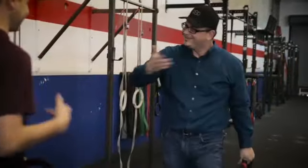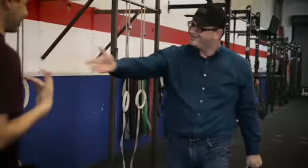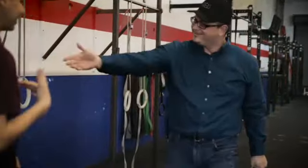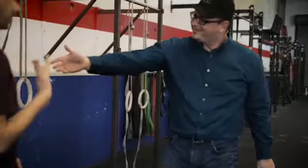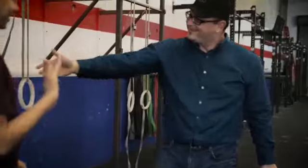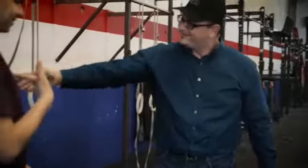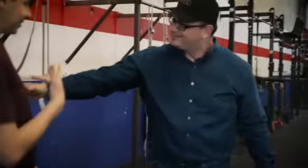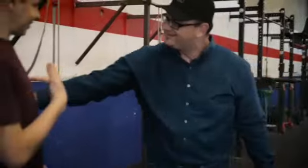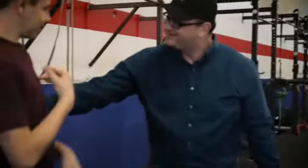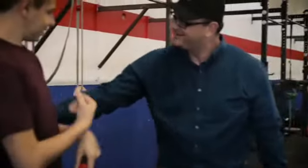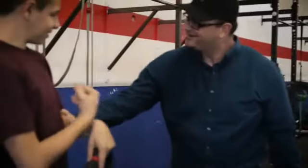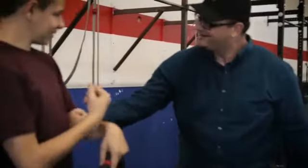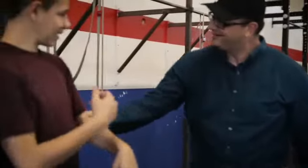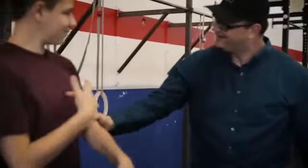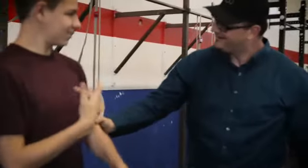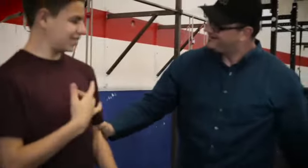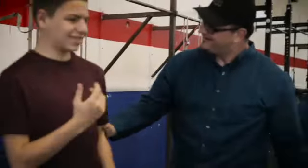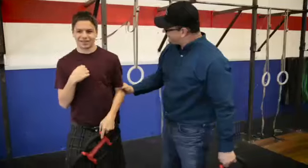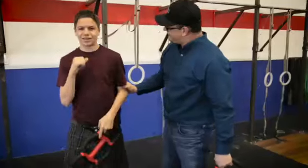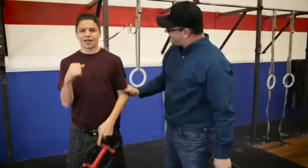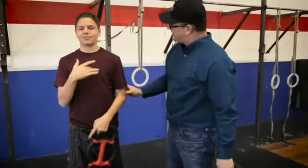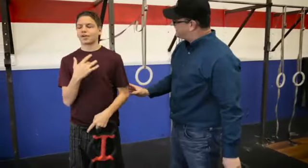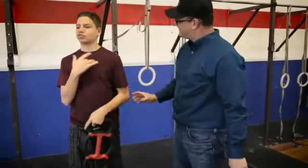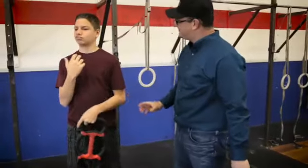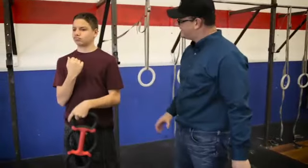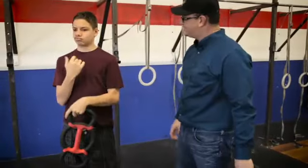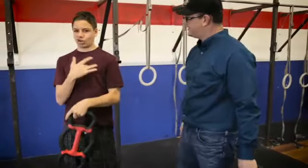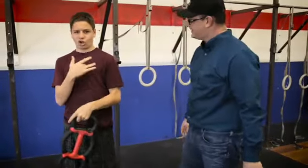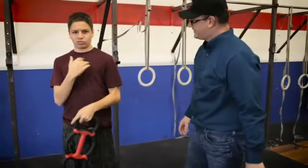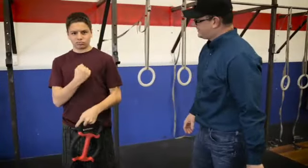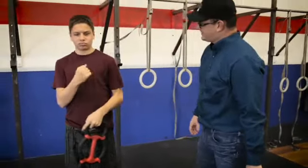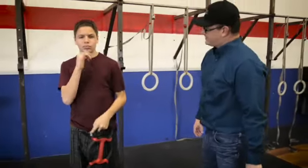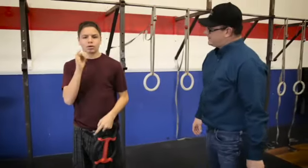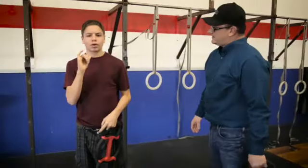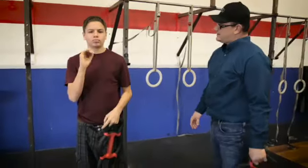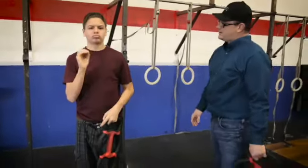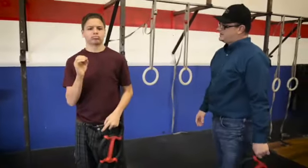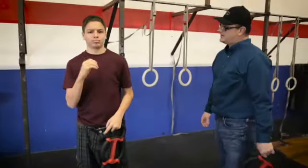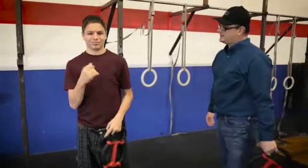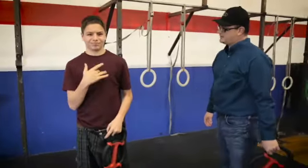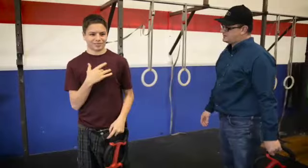Now you feel the muscles. I can feel my heart beat. It isn't like it's nothing.